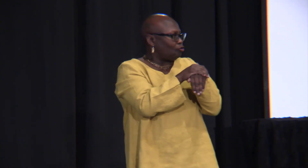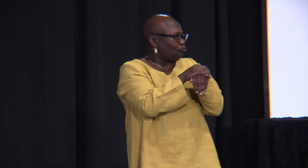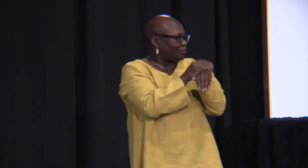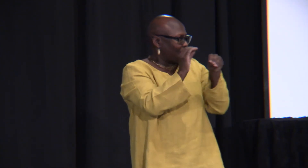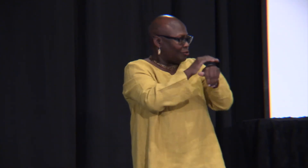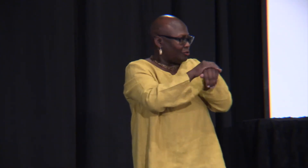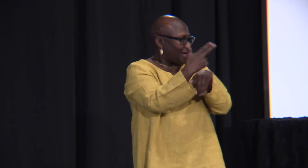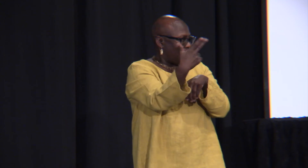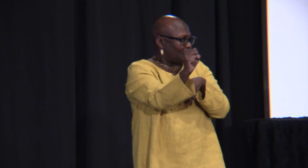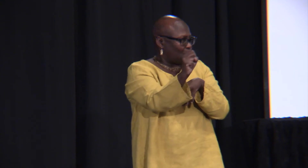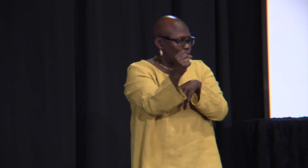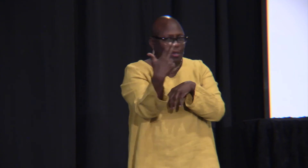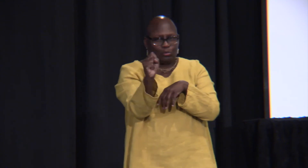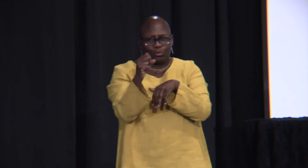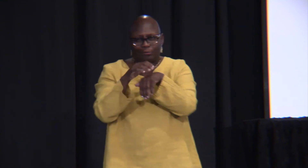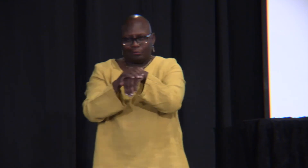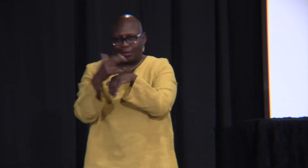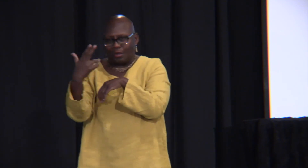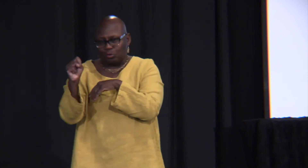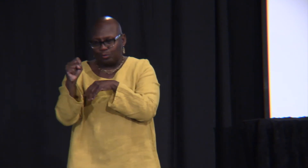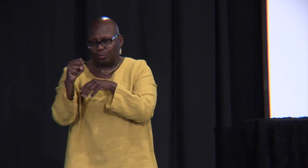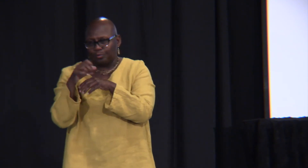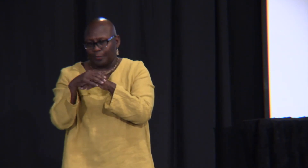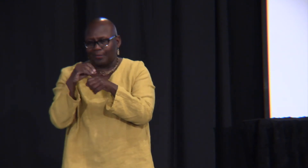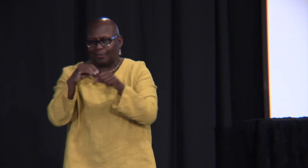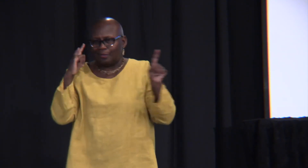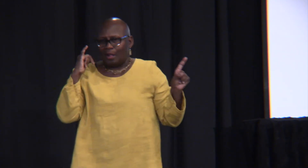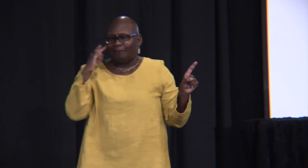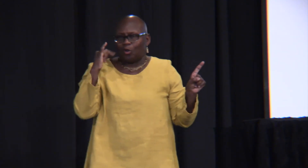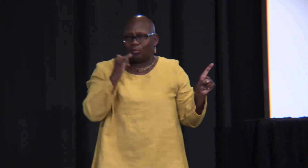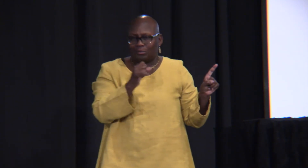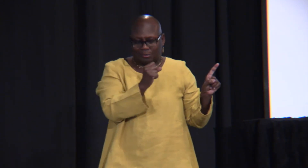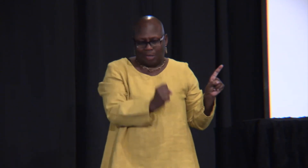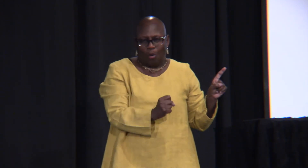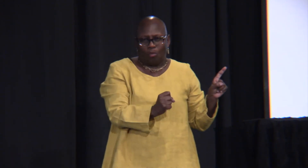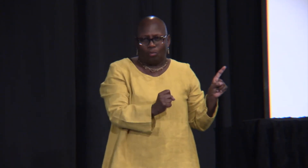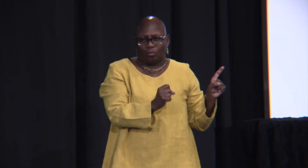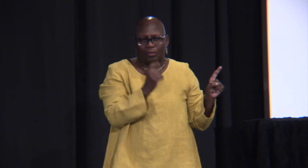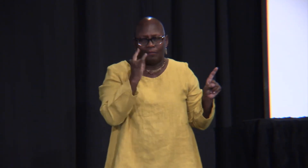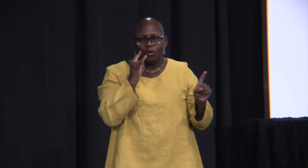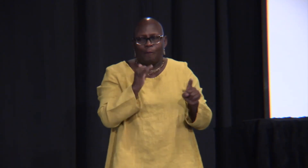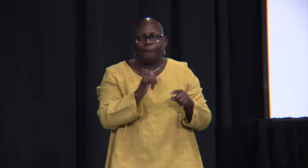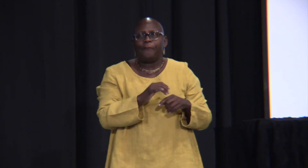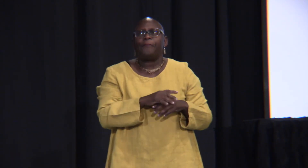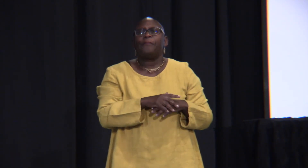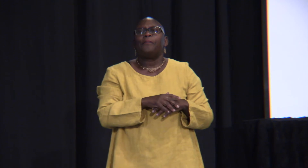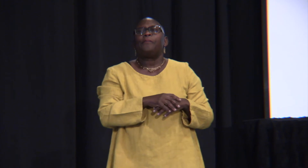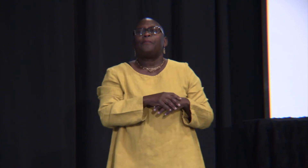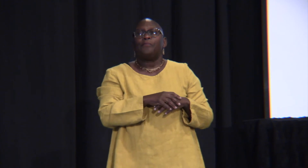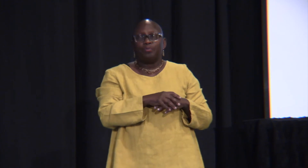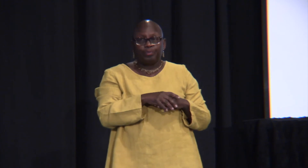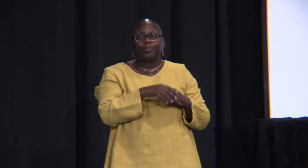Let's talk about one potential area for transformation literacy as obligation